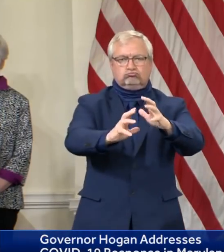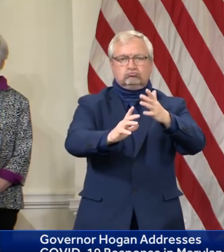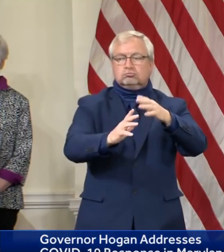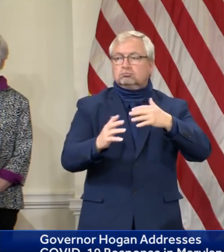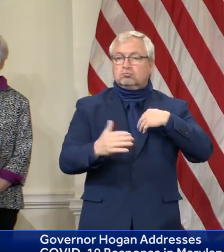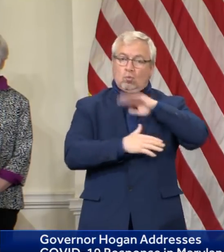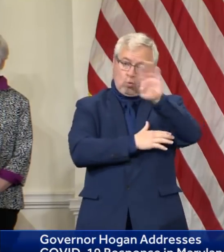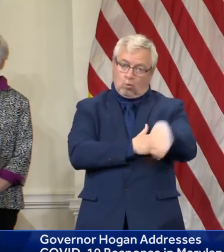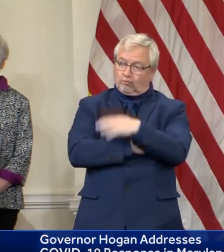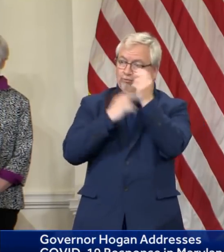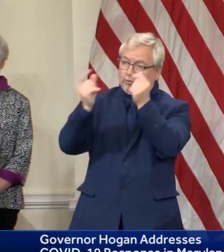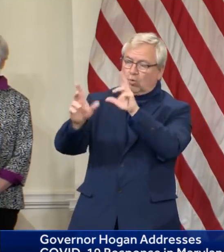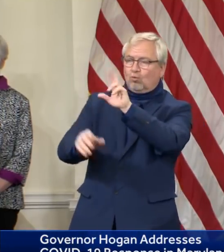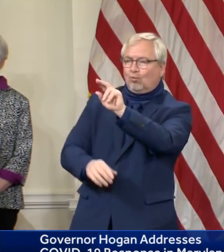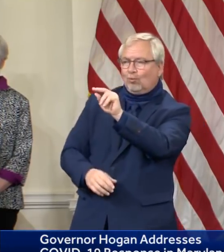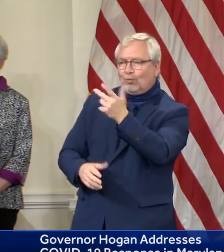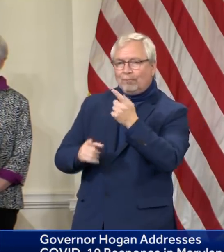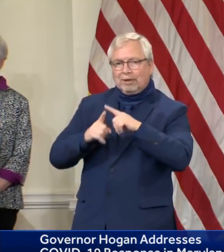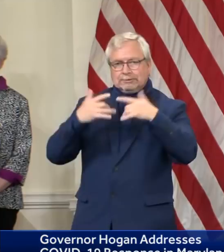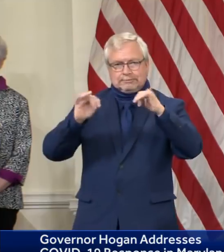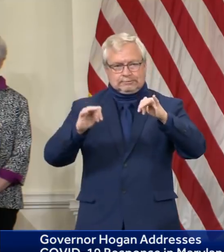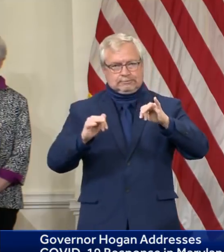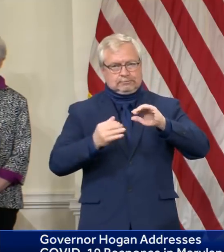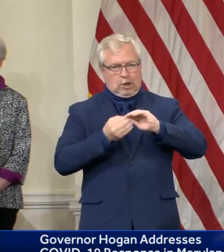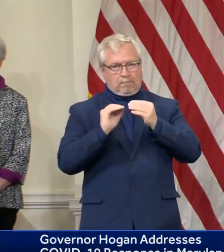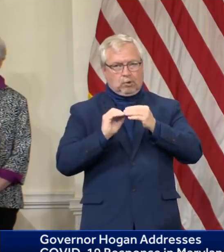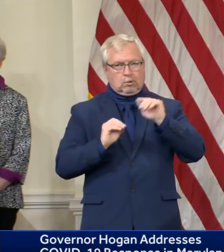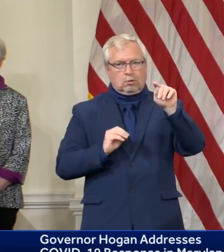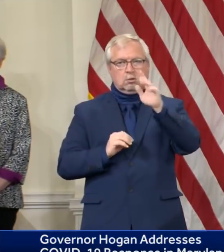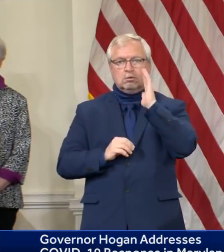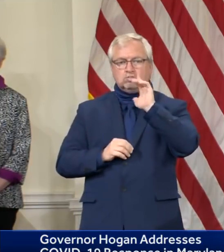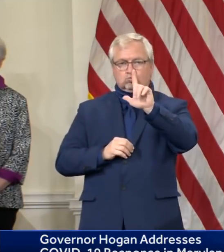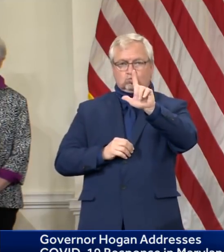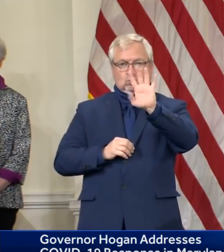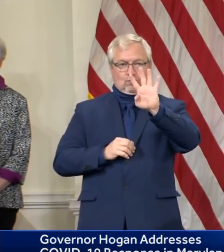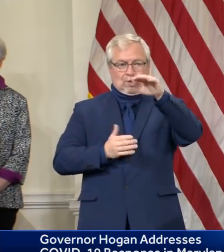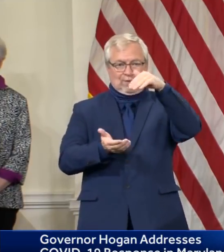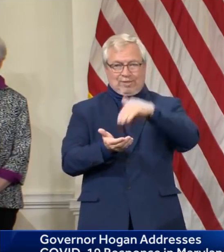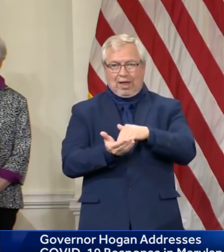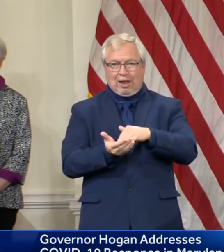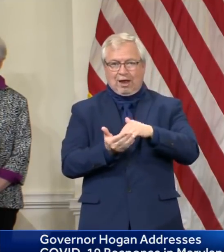THAT IS WHY WE ARE TAKING OVER. IT WILL NOT BE DONE OVERNIGHT.